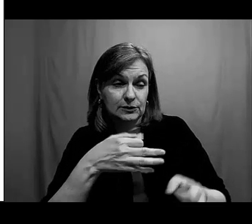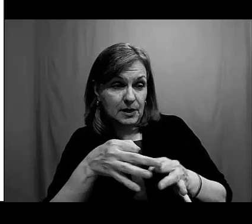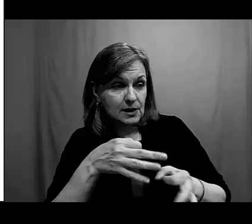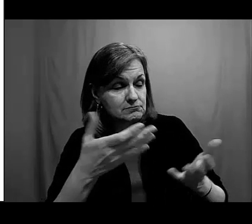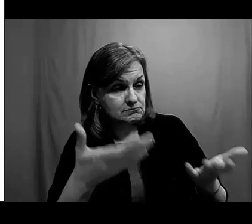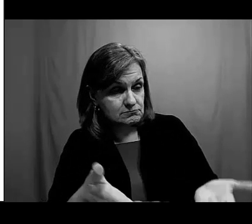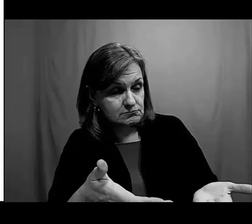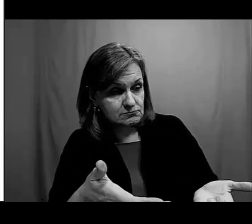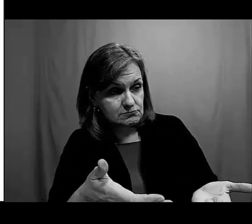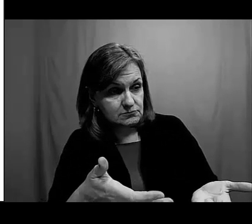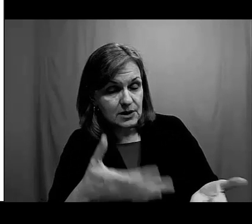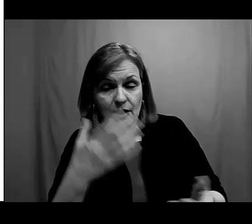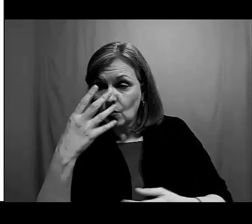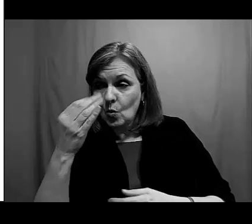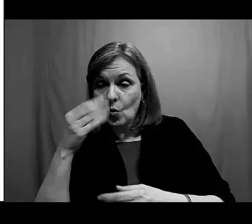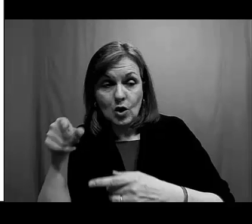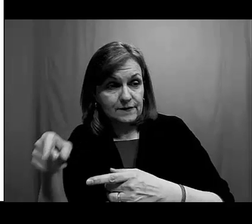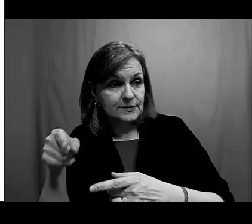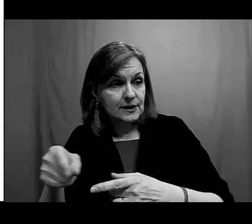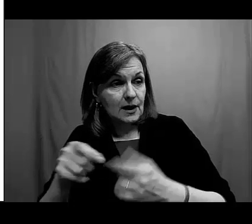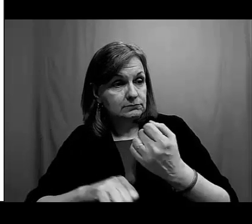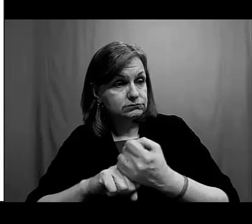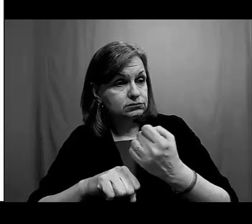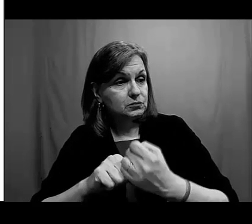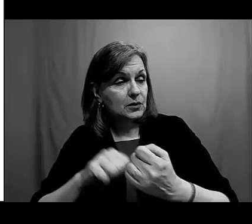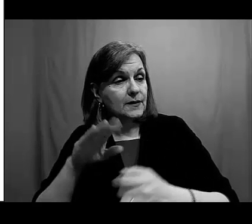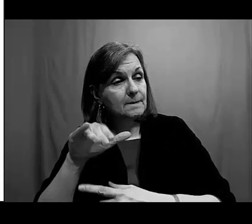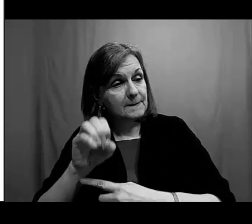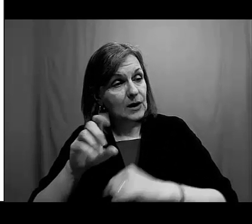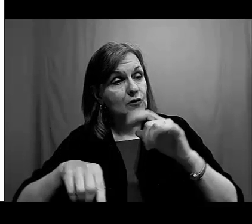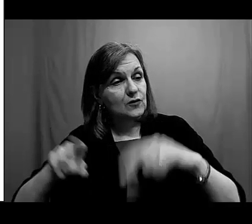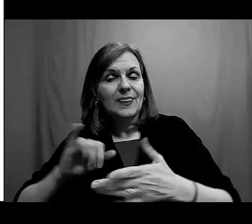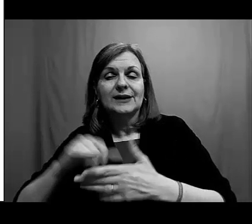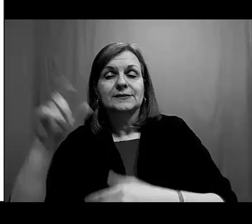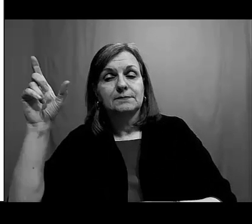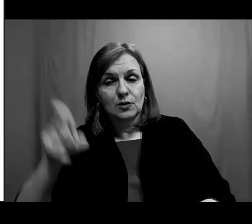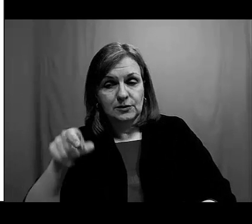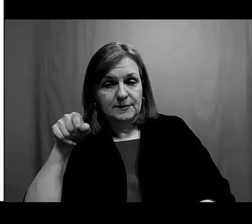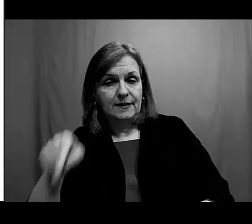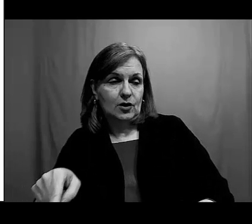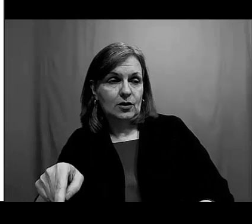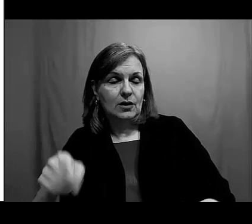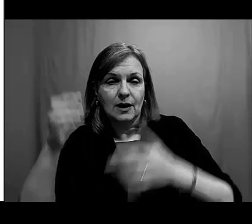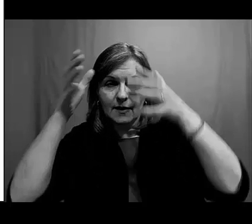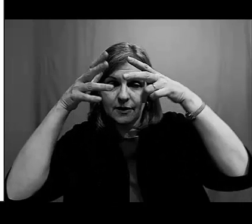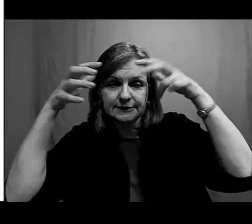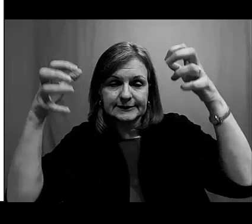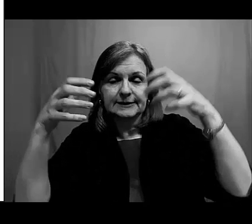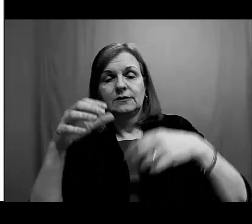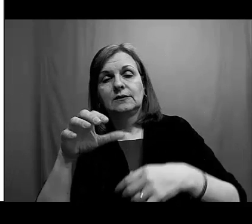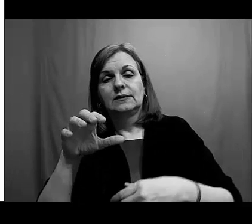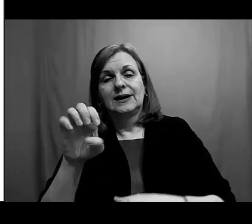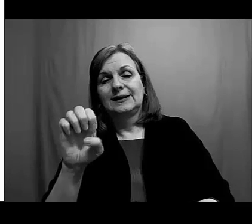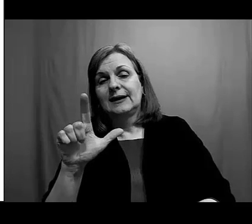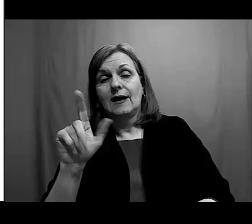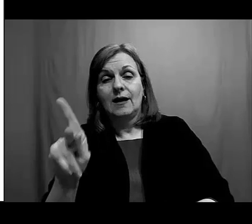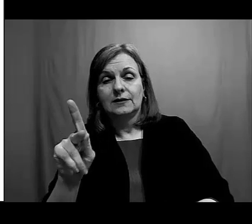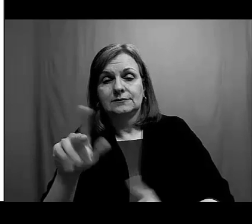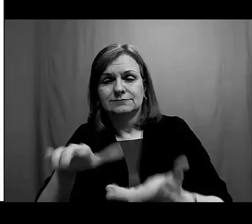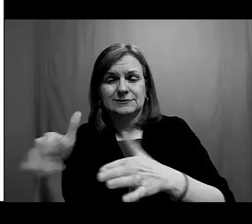Look! the wolves are maintaining the biodiversity that is supposed to be here the deer and the elk are dying because there's not enough food - why are they dying because there's not enough food??